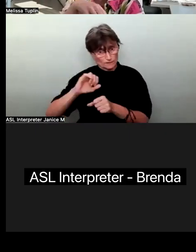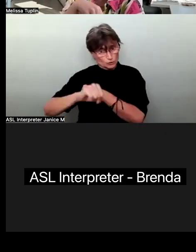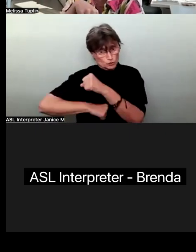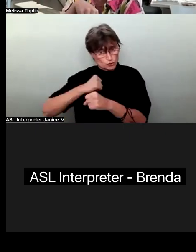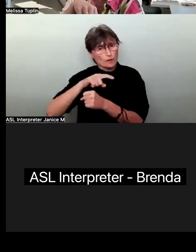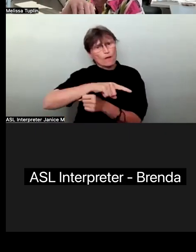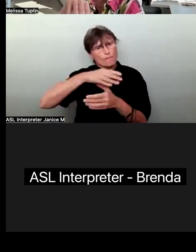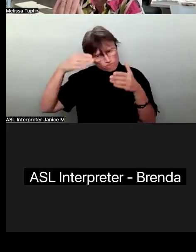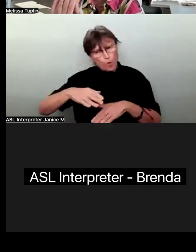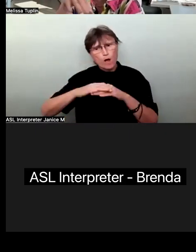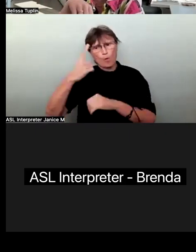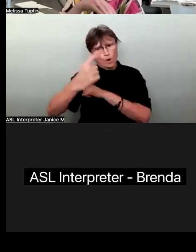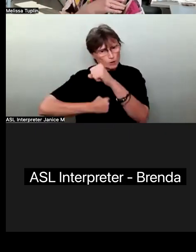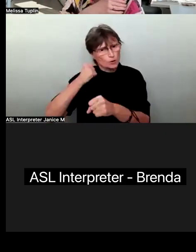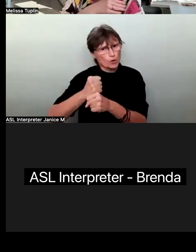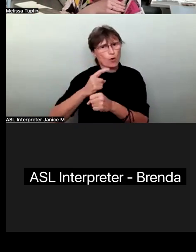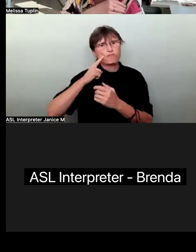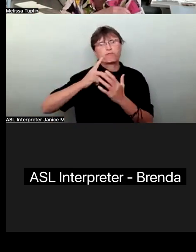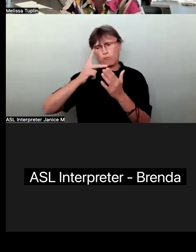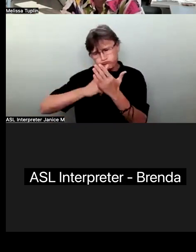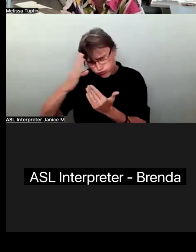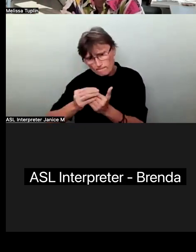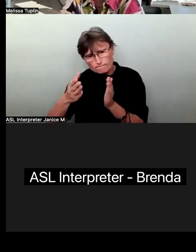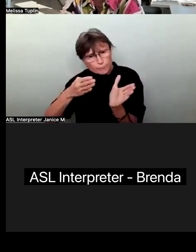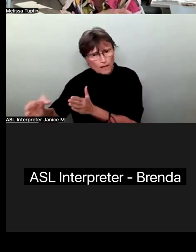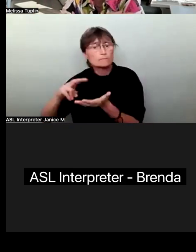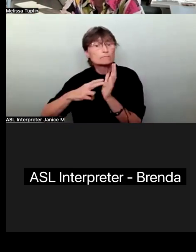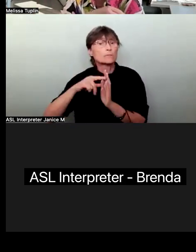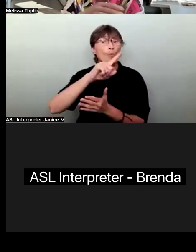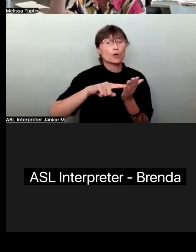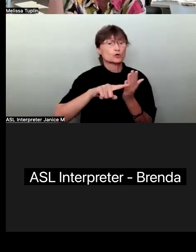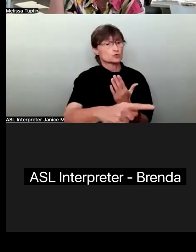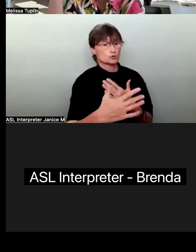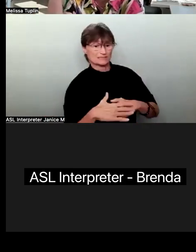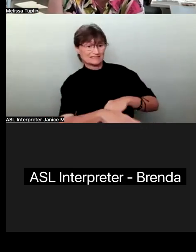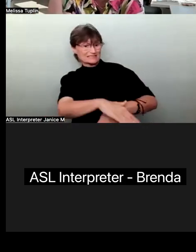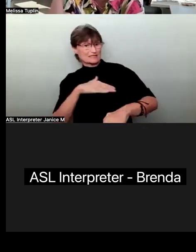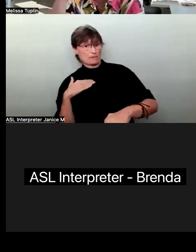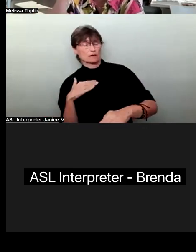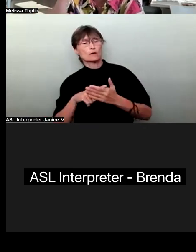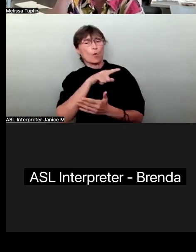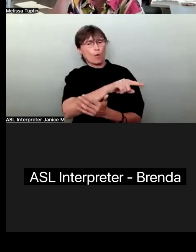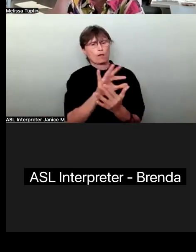programming form and support material that you'll submit can demonstrate your past programming.